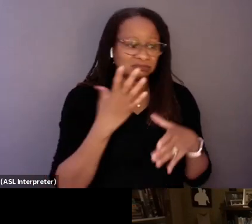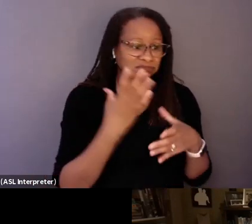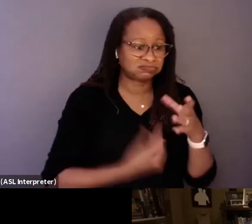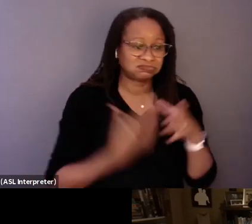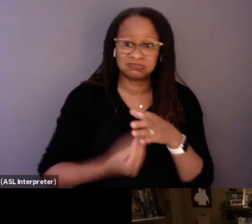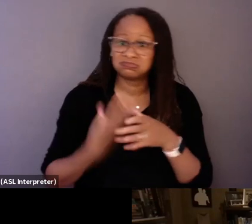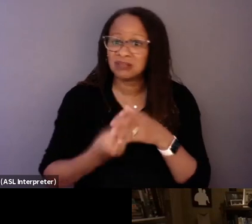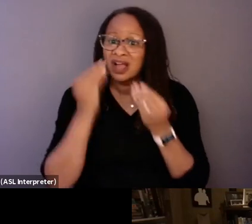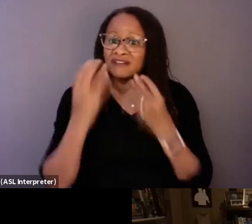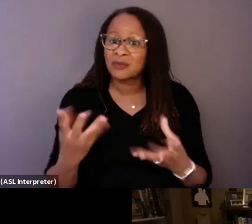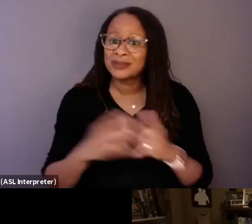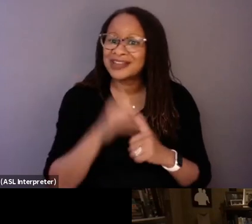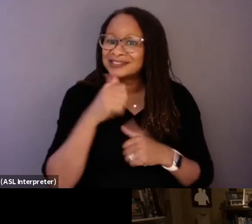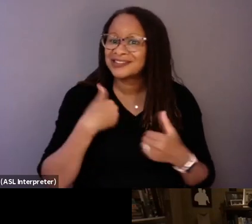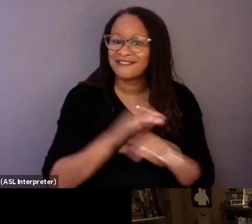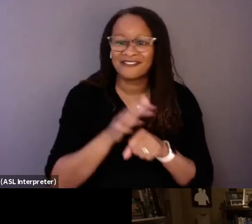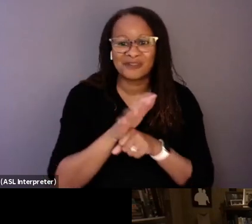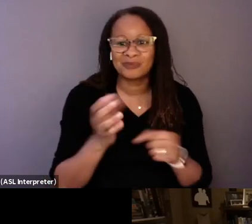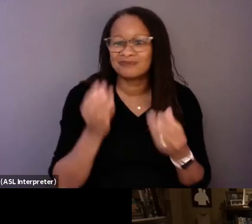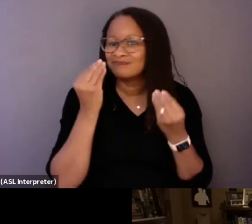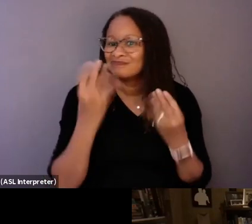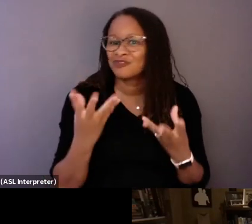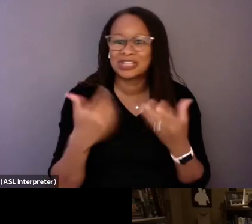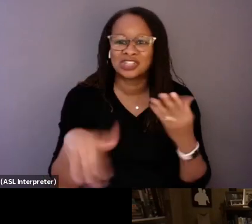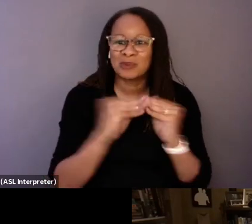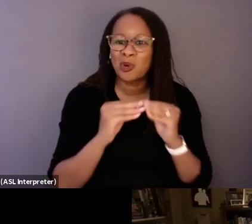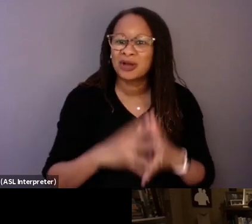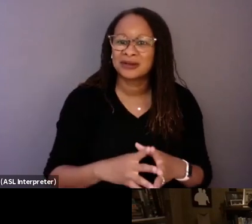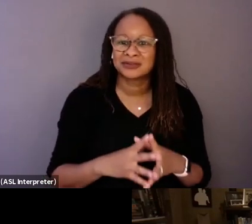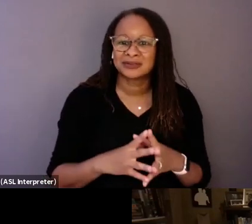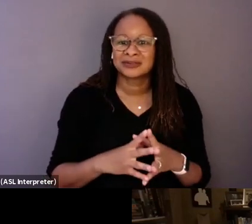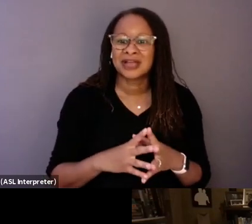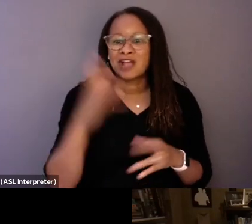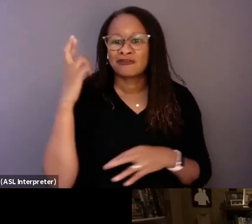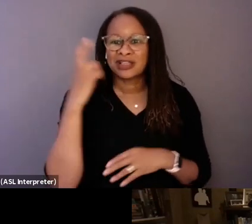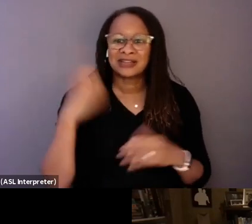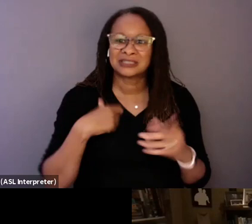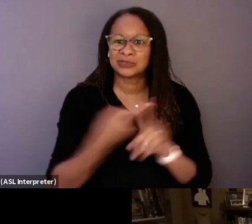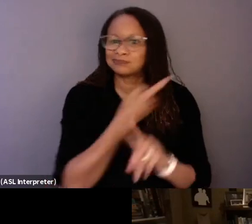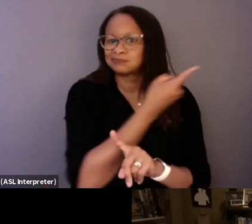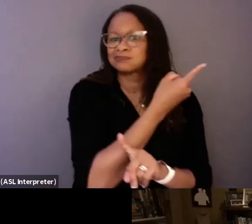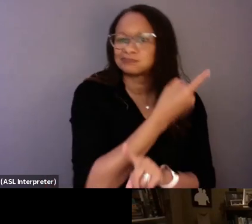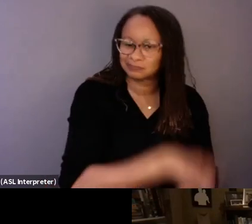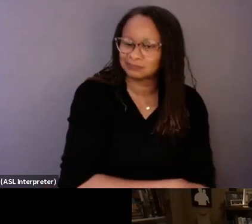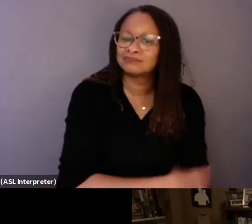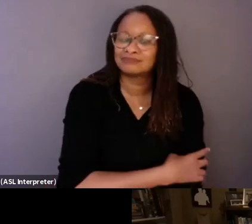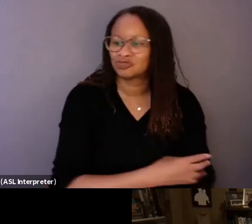I was like, I didn't have the information anymore. Wow. [Judy] And I realized it was kind of skewed. Yeah, yeah.